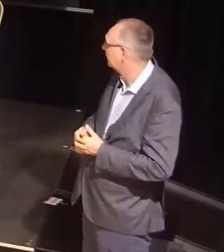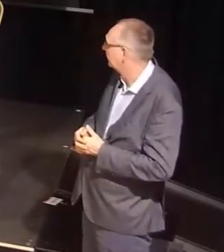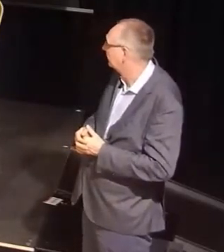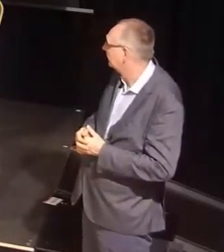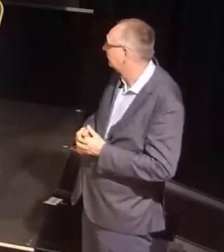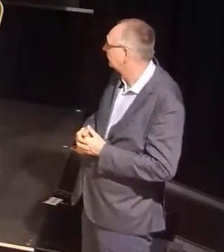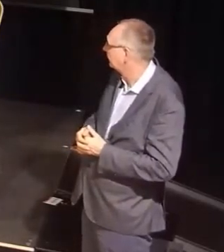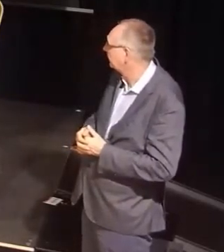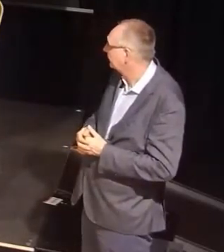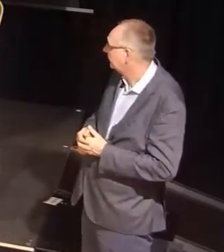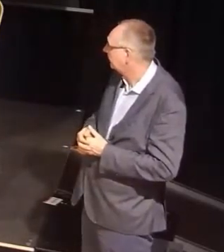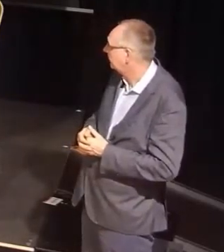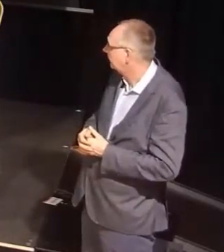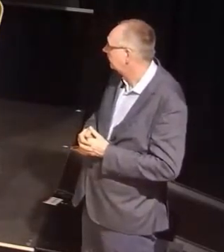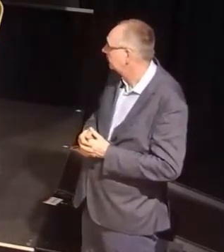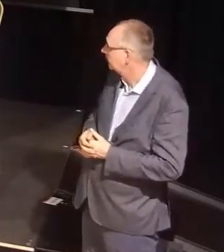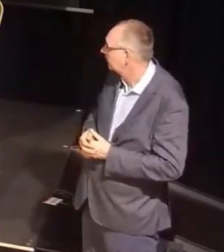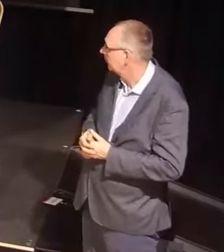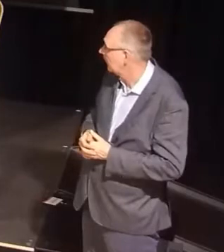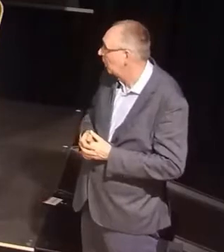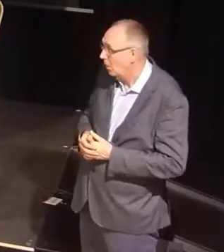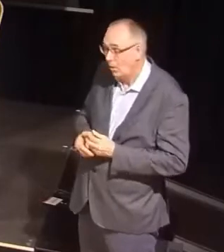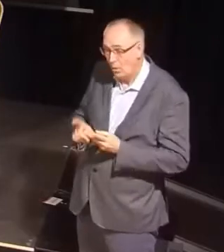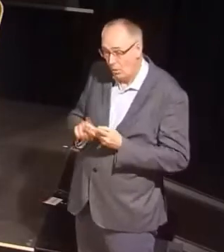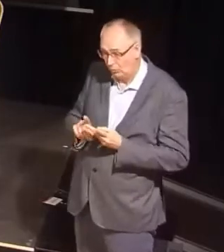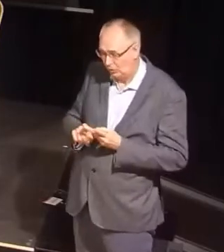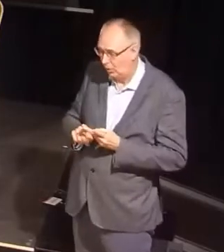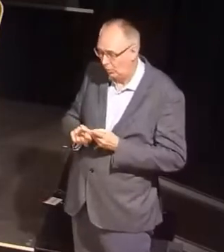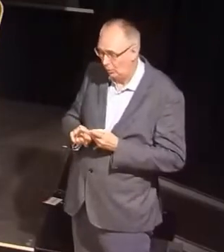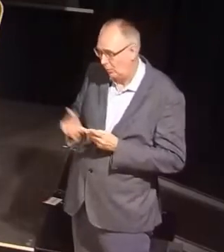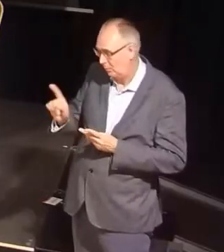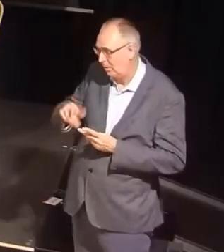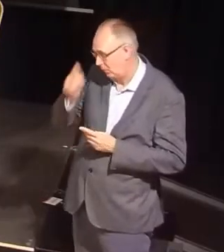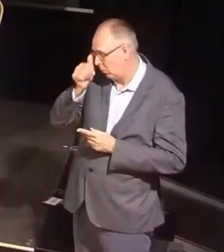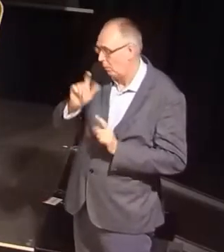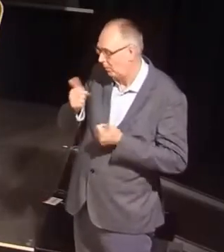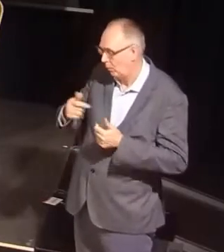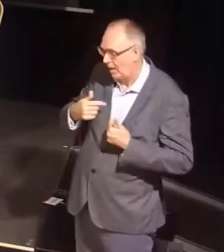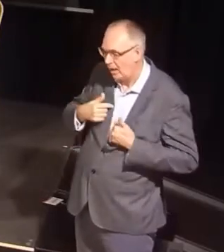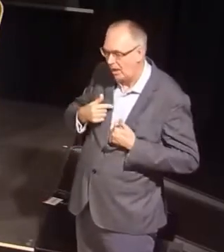The next thing that I also am quite known for doing, is we do assessments for switch placements.